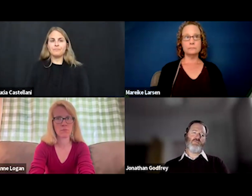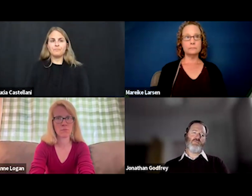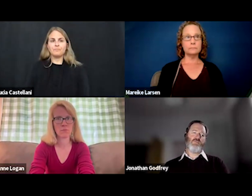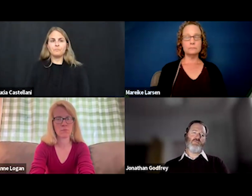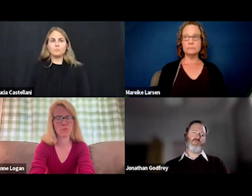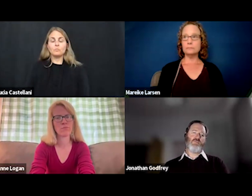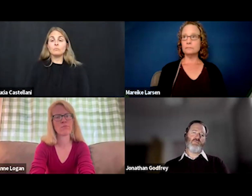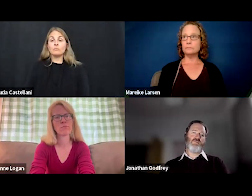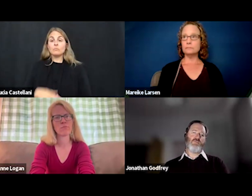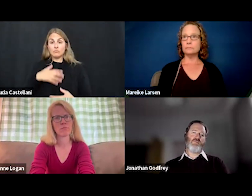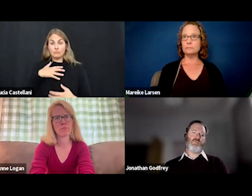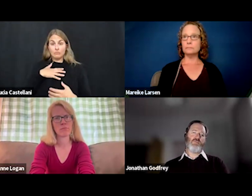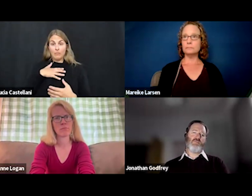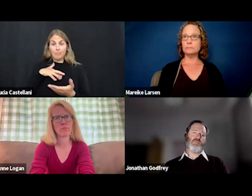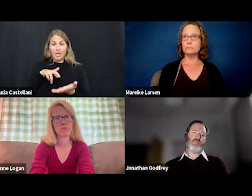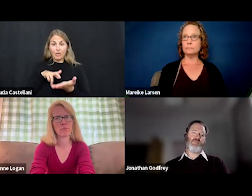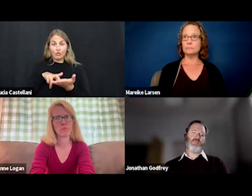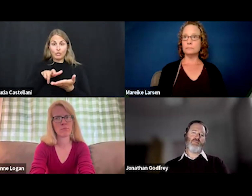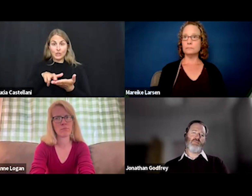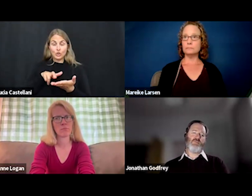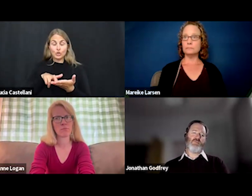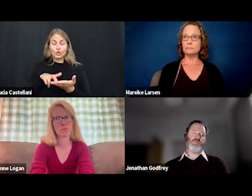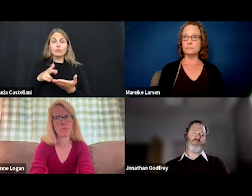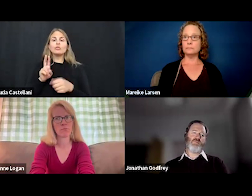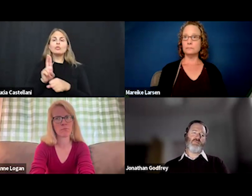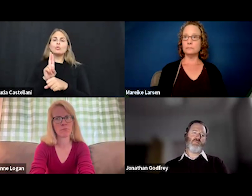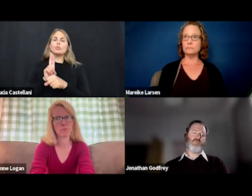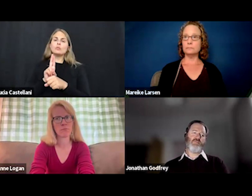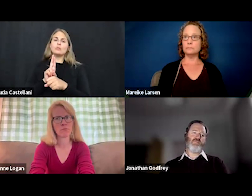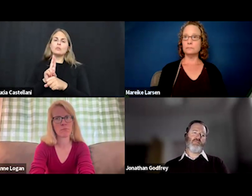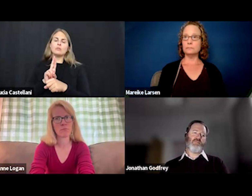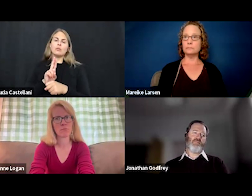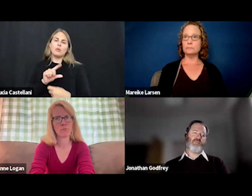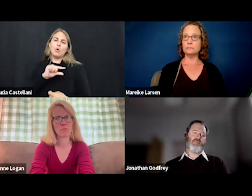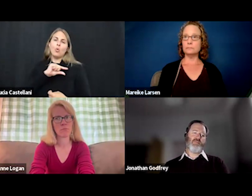My research uses qualitative, ethnographic,